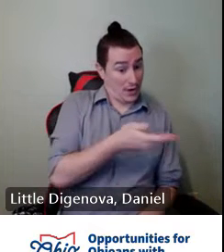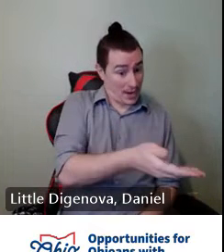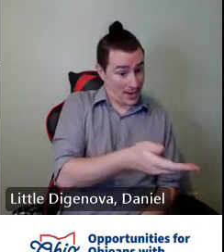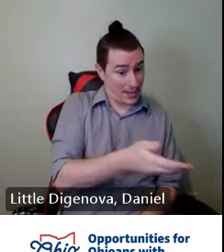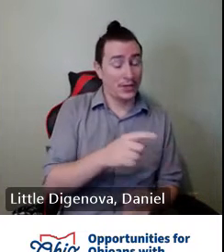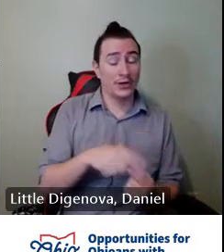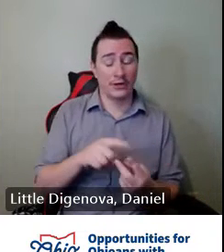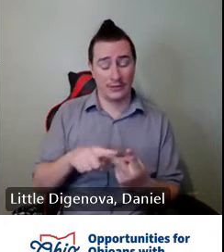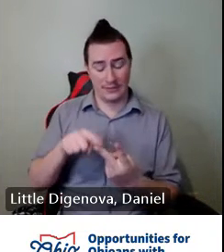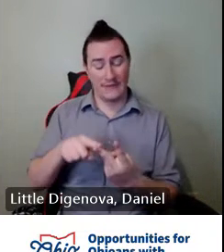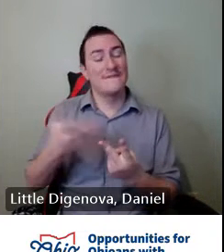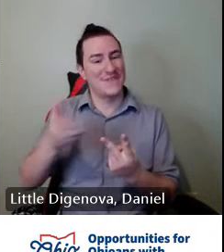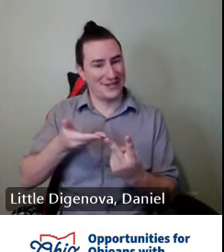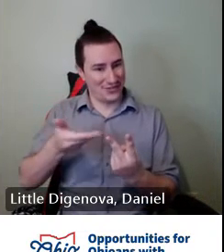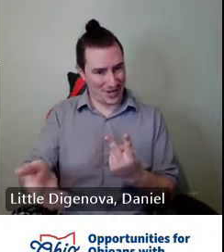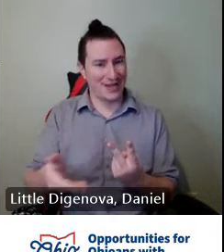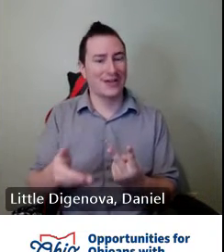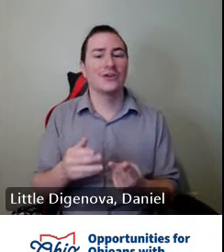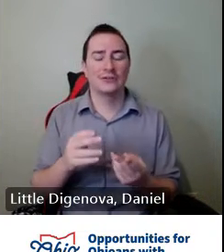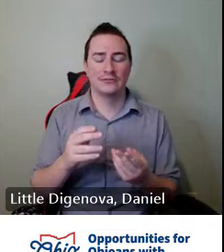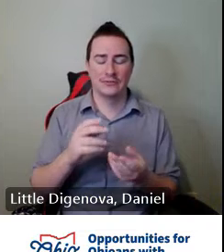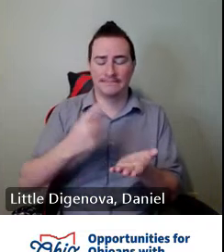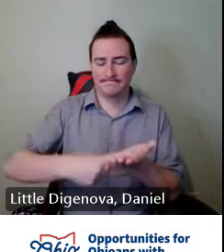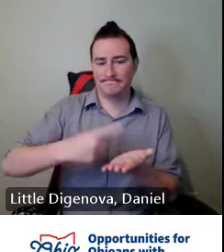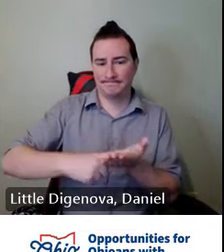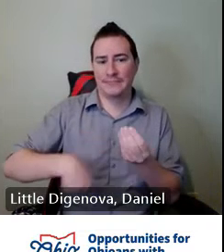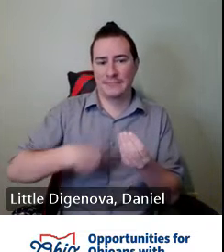that addresses specifically disability-related questions.